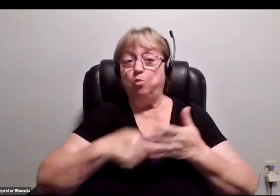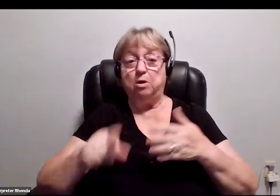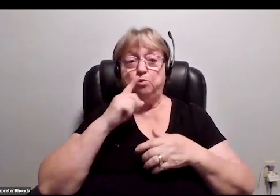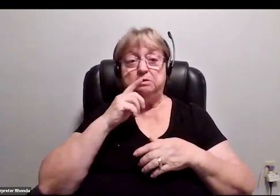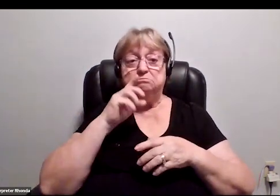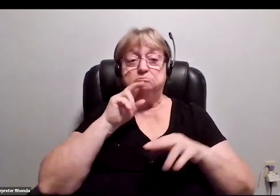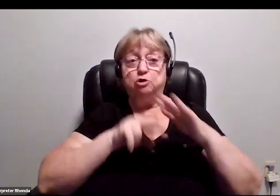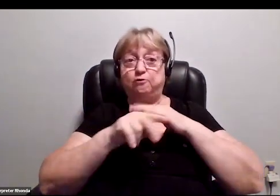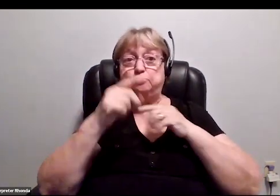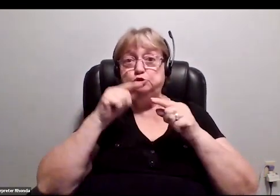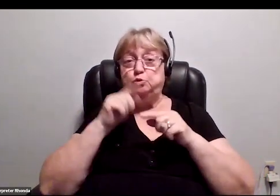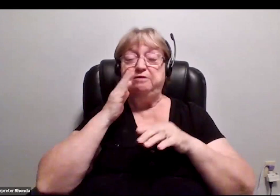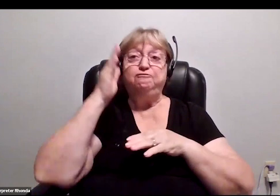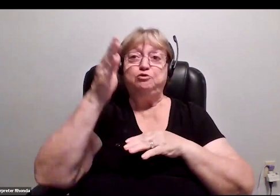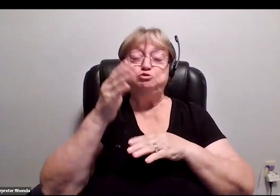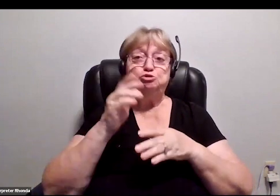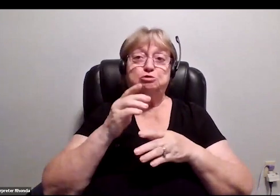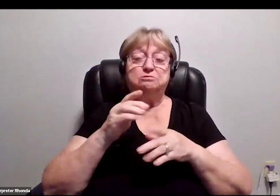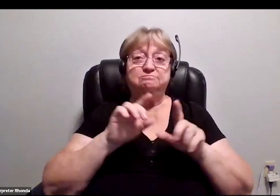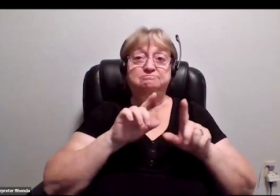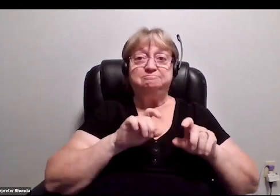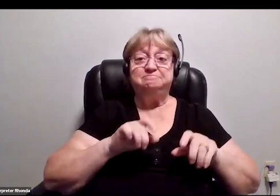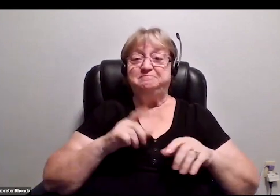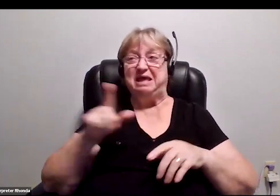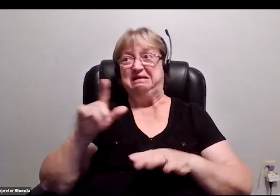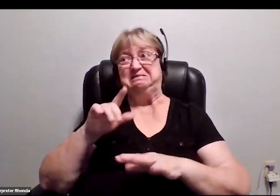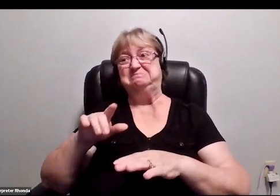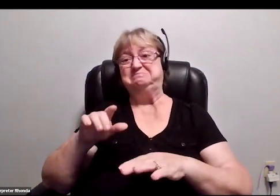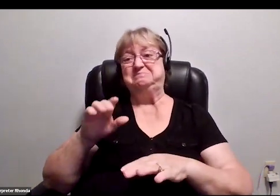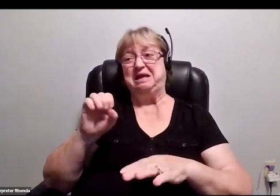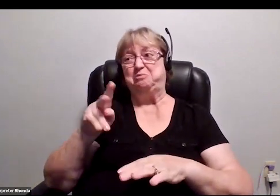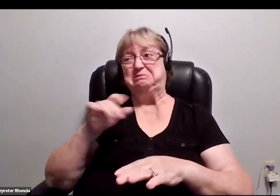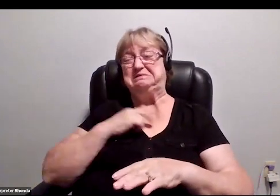Oh, and I apologize about what happened earlier. Oh, no. -You're good.